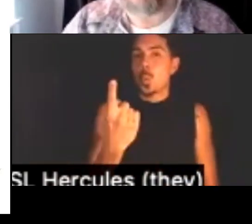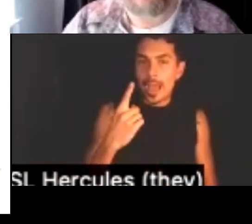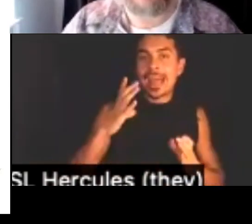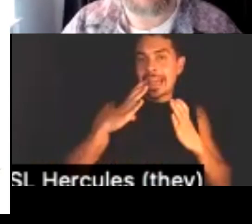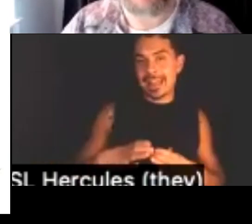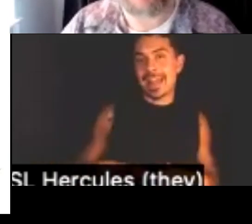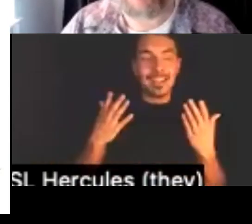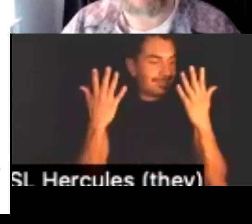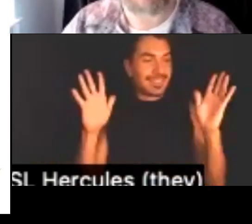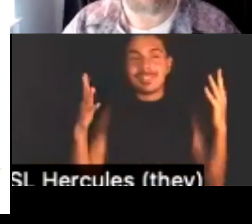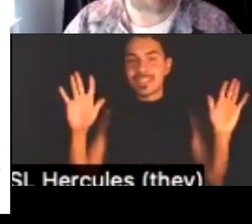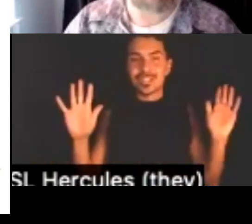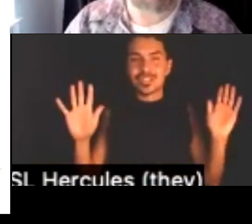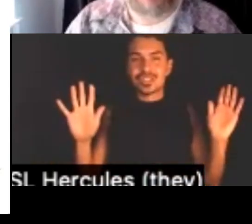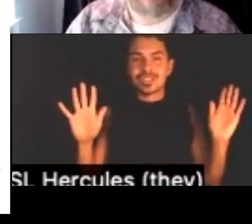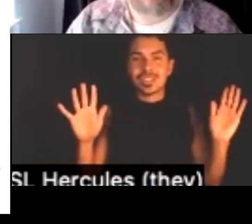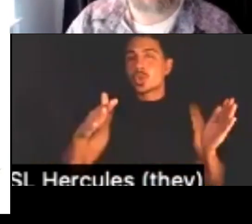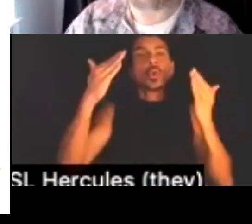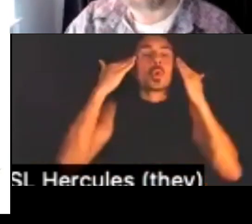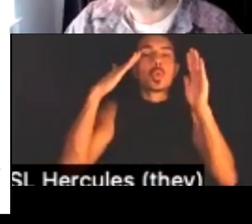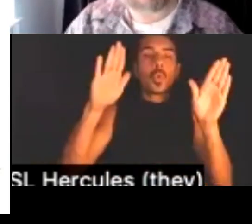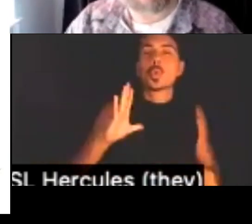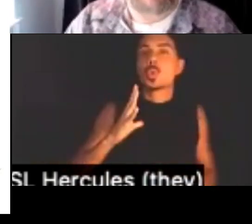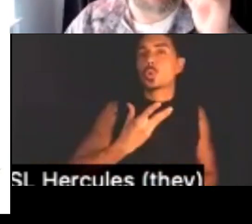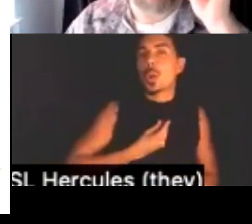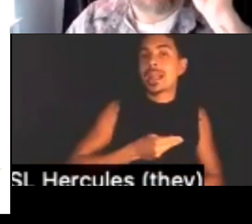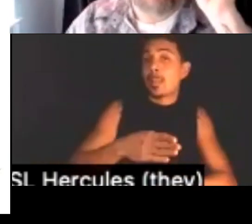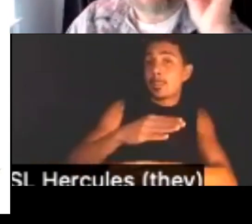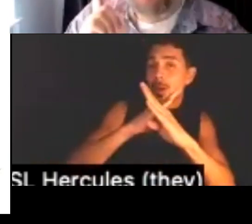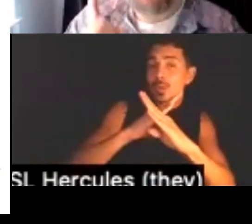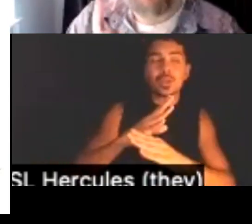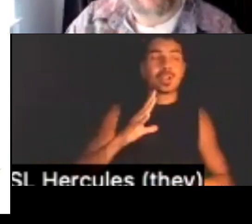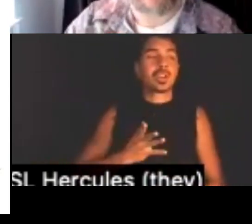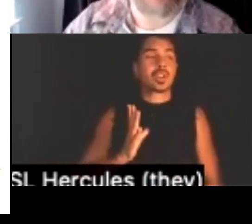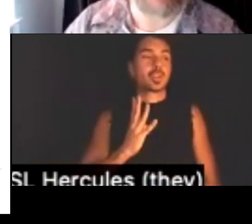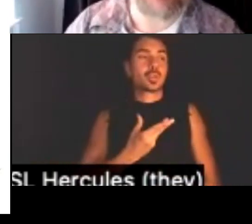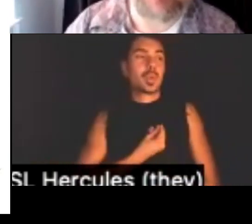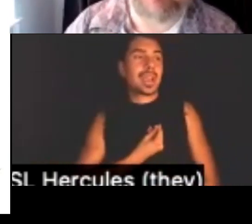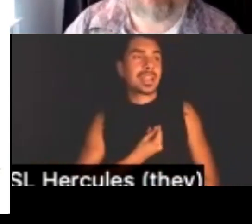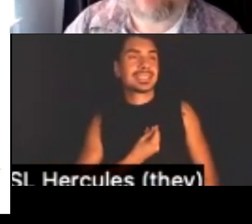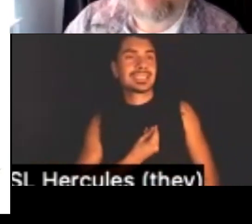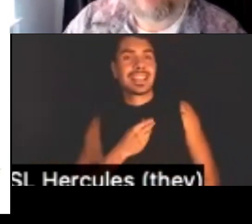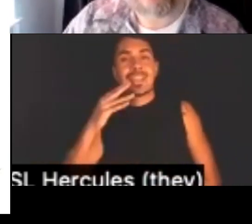or trans concerns or trans barriers or anything else. It means that you know one trans client.